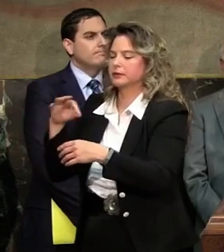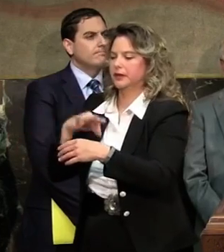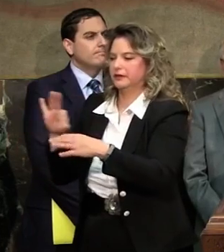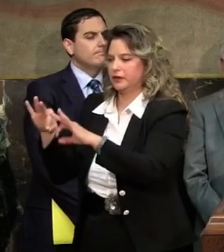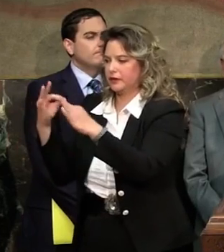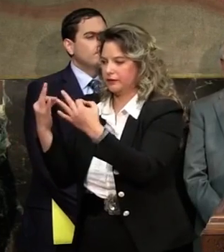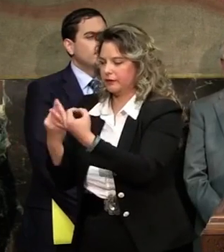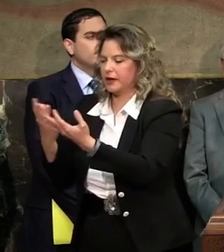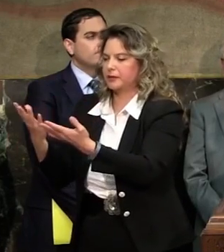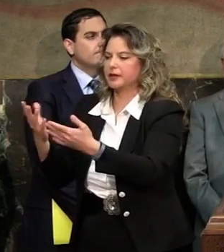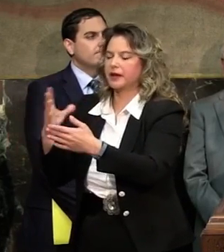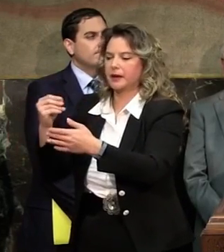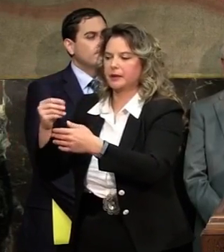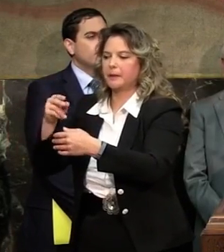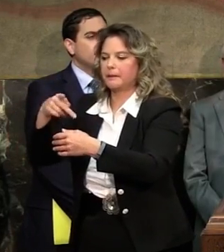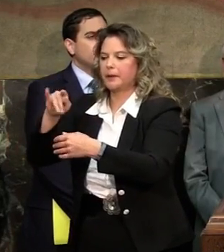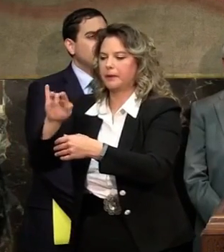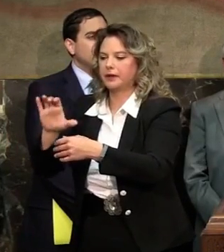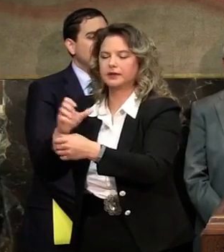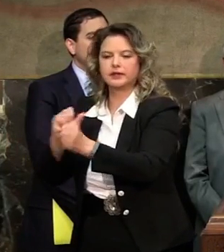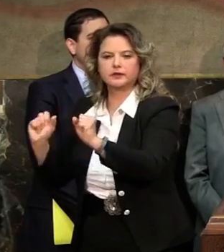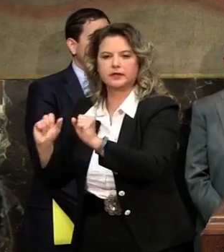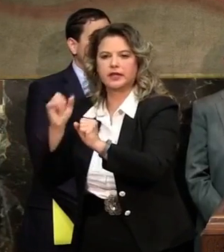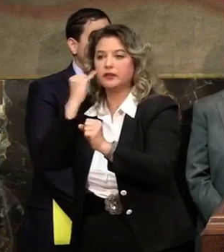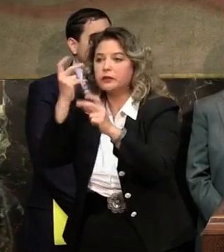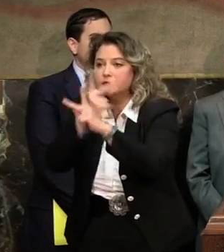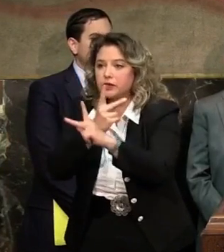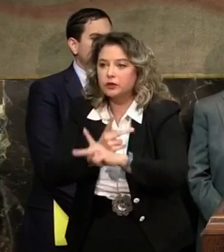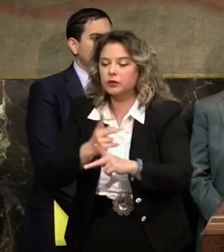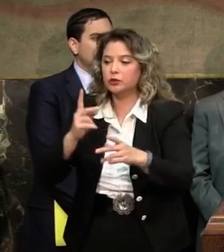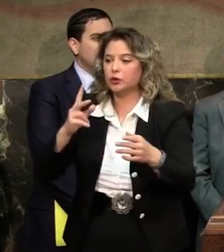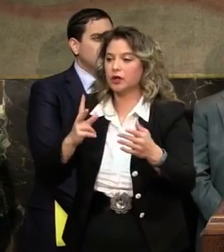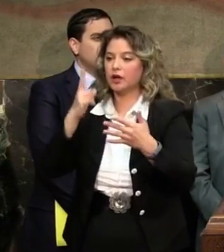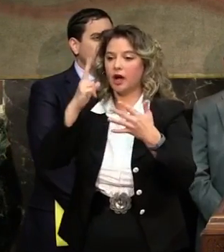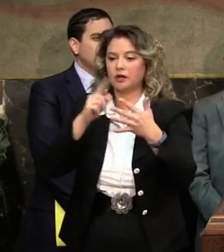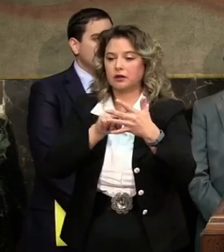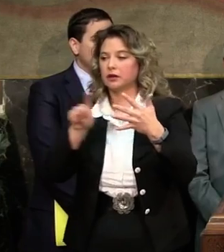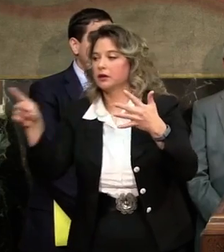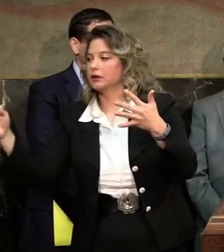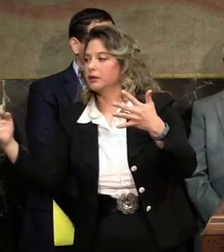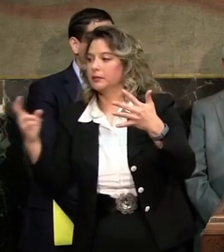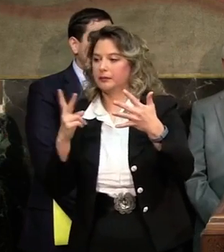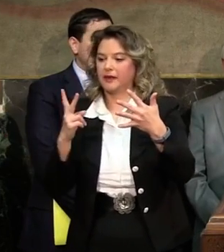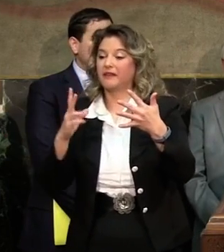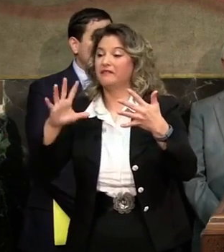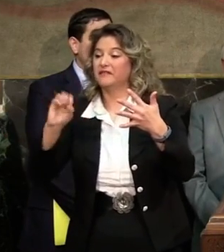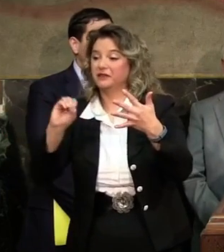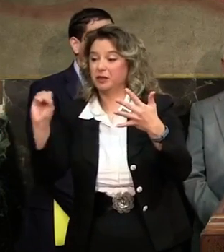the math if we simply cut recidivism by fifty percent and by the way that's not an extraordinary number oregons is below